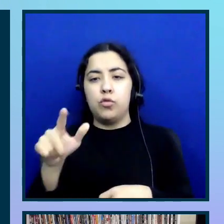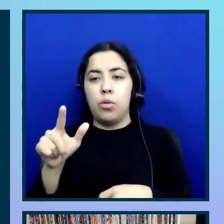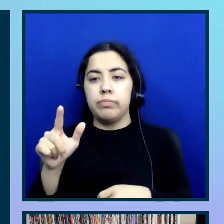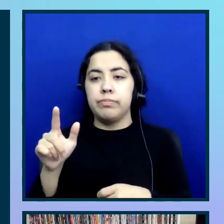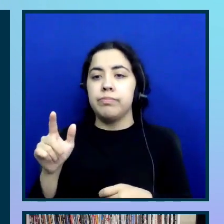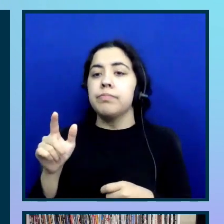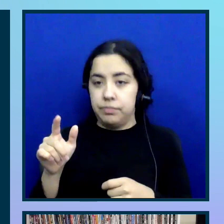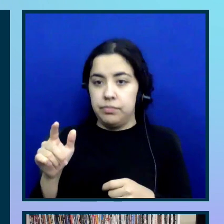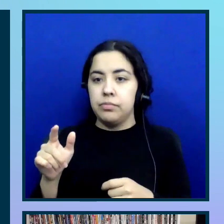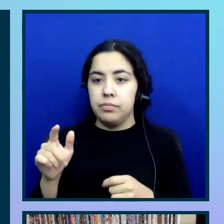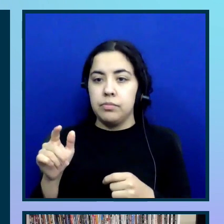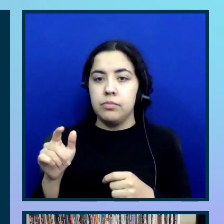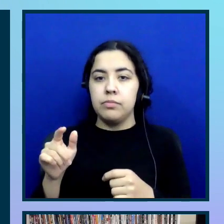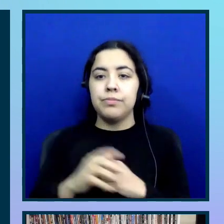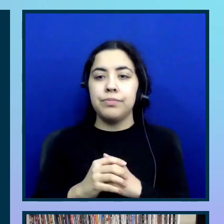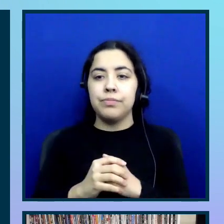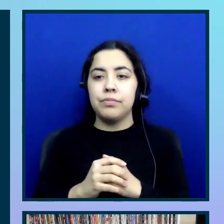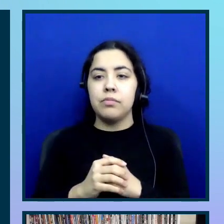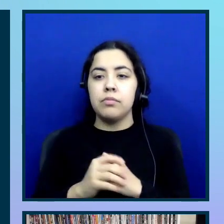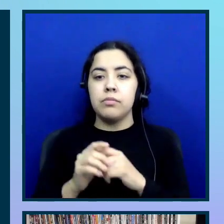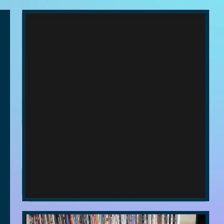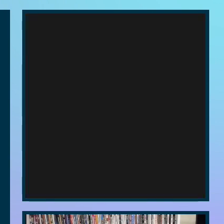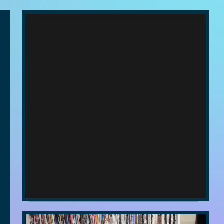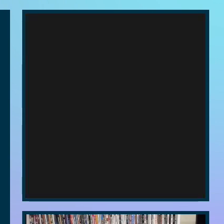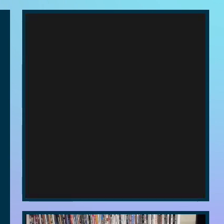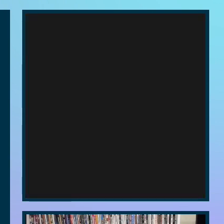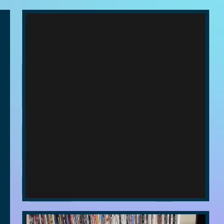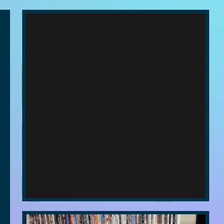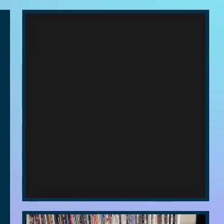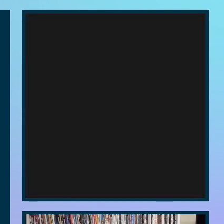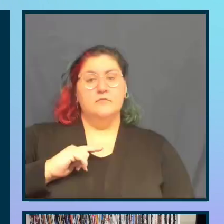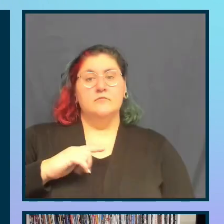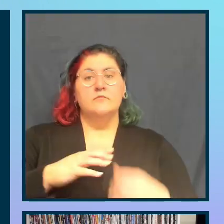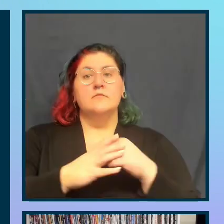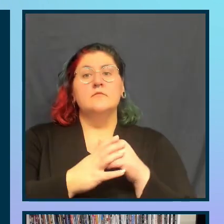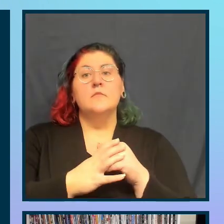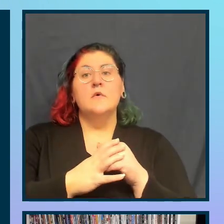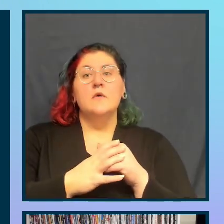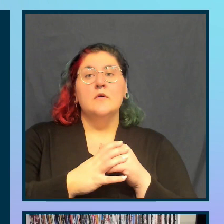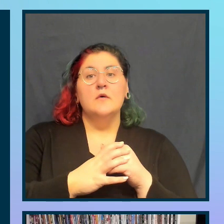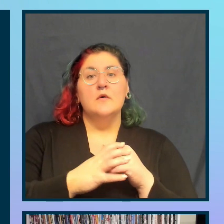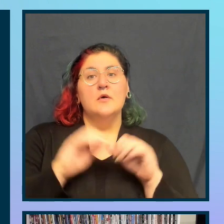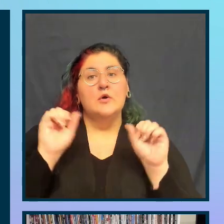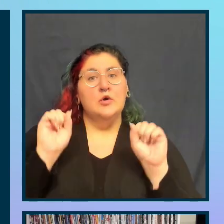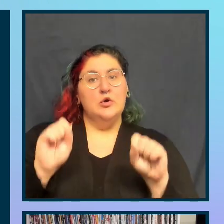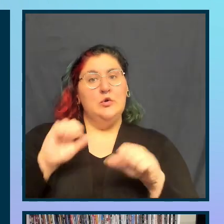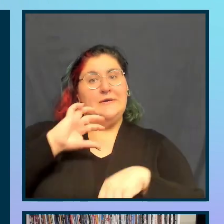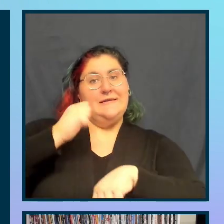And another tip here in order to save time while testing, you can set your device with a shortcut for tuning, turning TalkBack on and off.